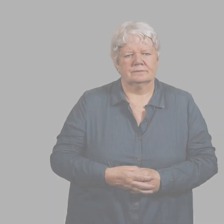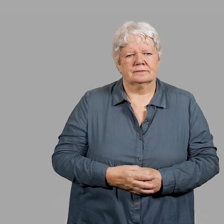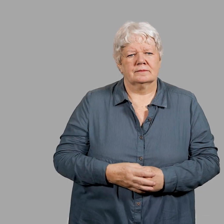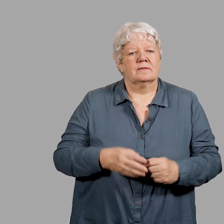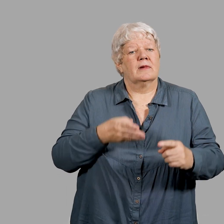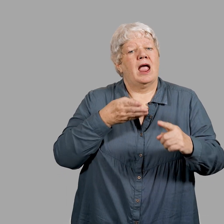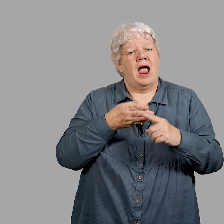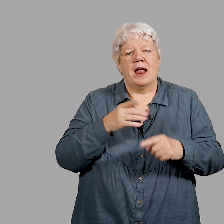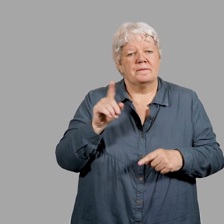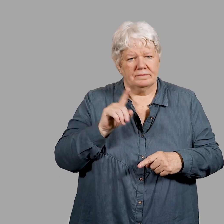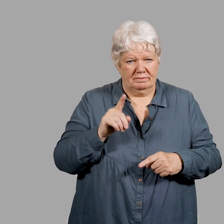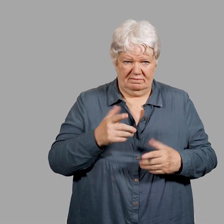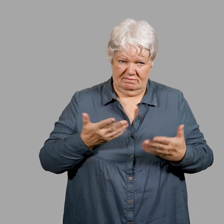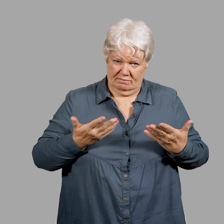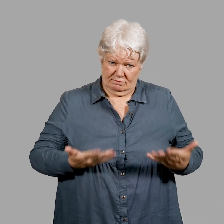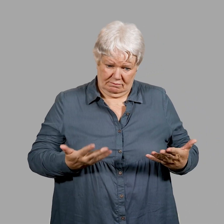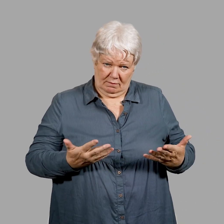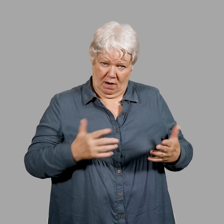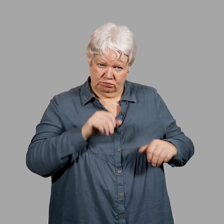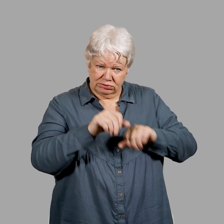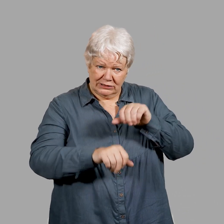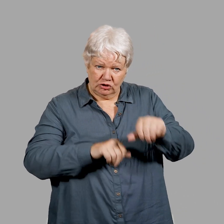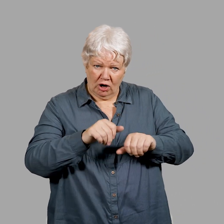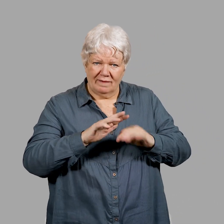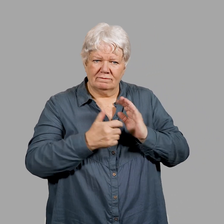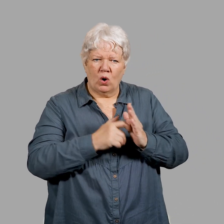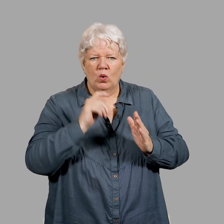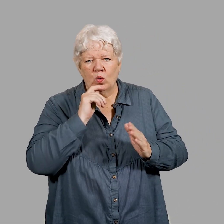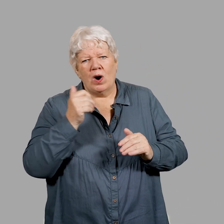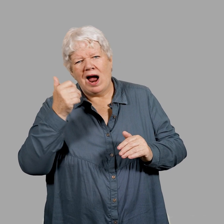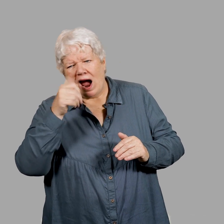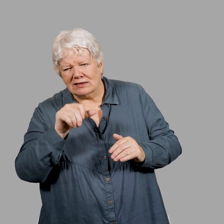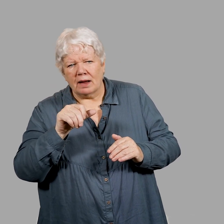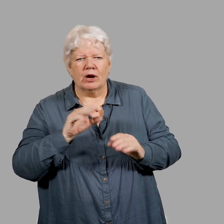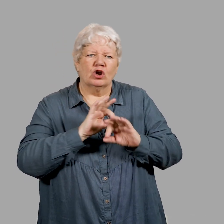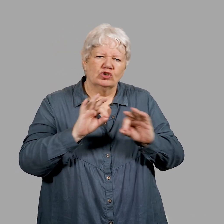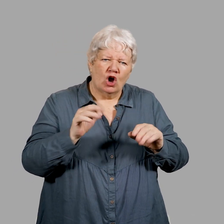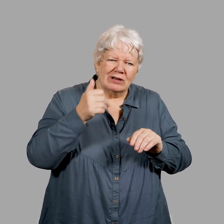Objective: Review current procedures for non-academic and academic